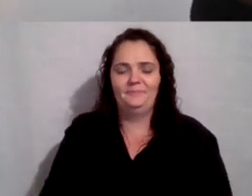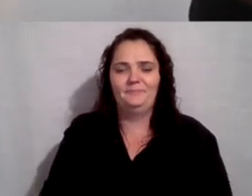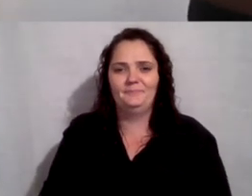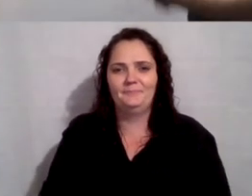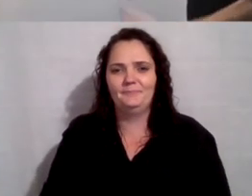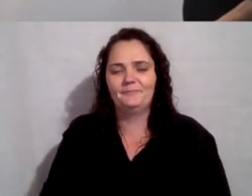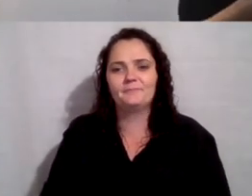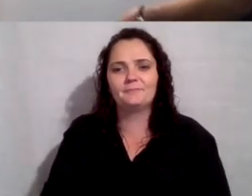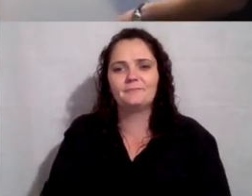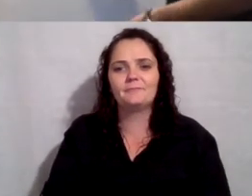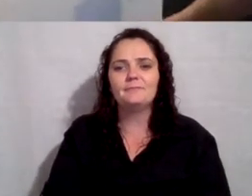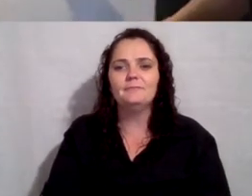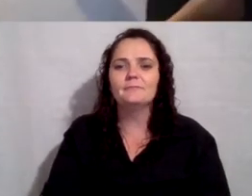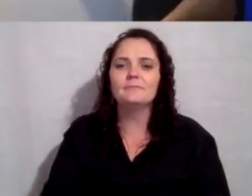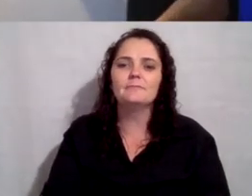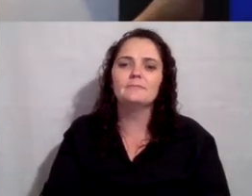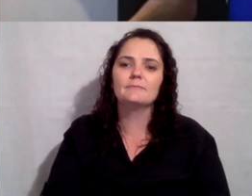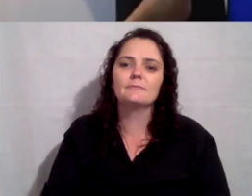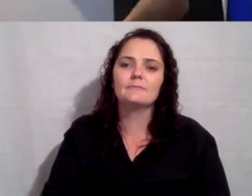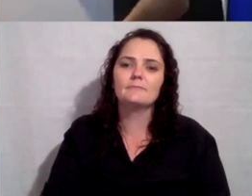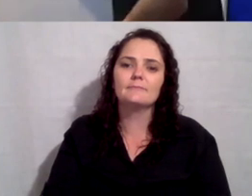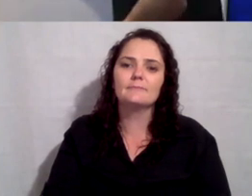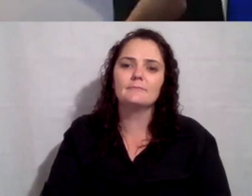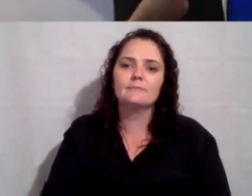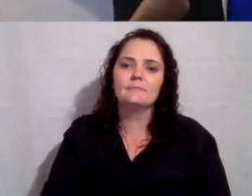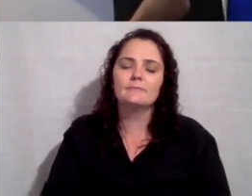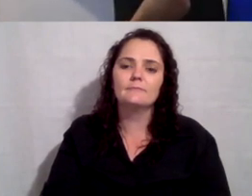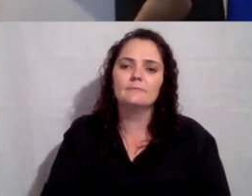to bring out the light alright So I'm going to do that, I'm going to